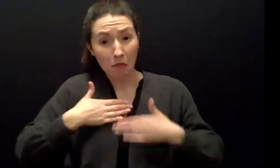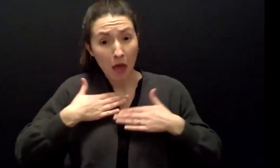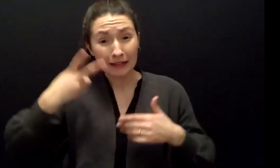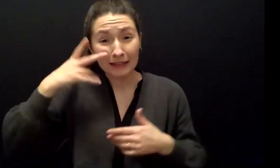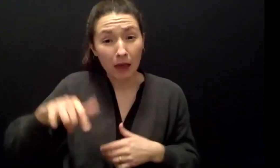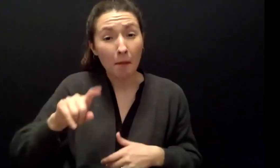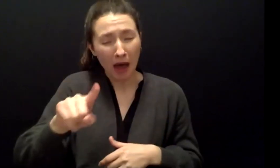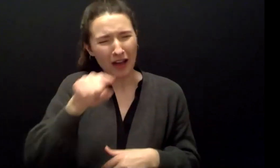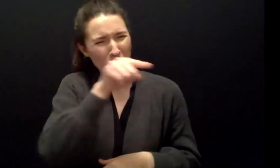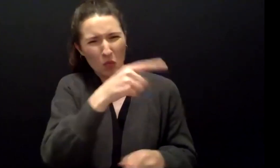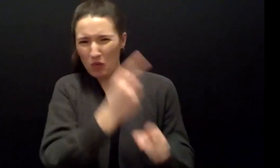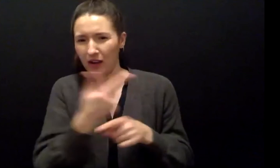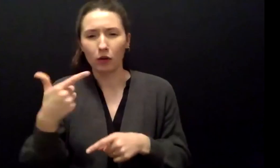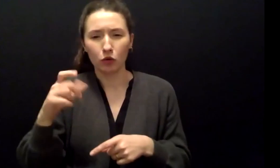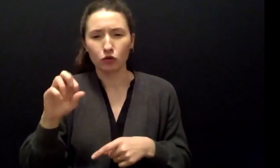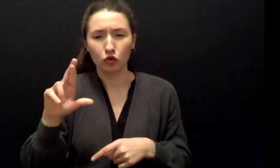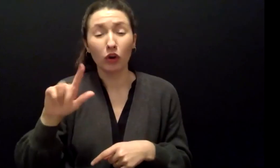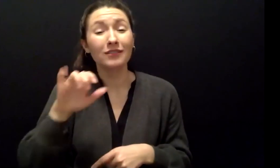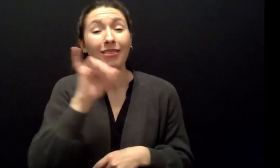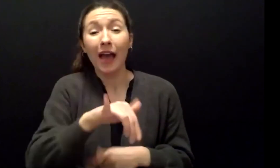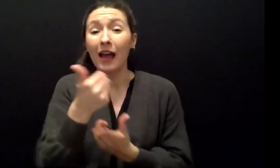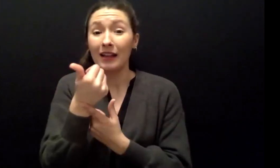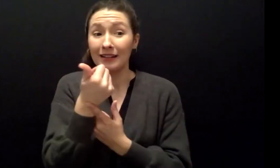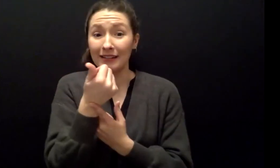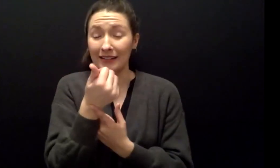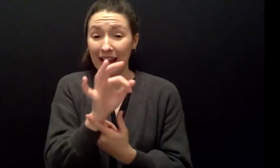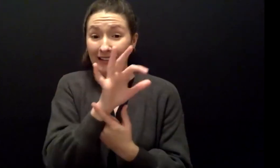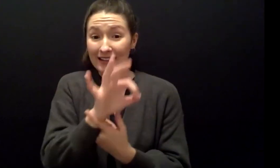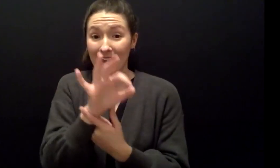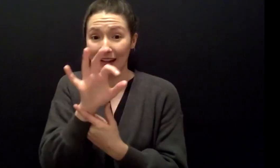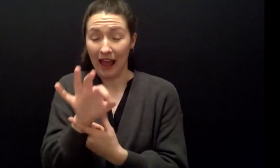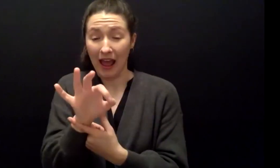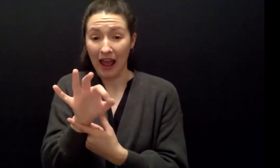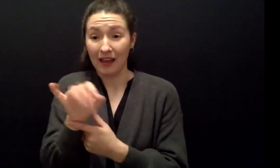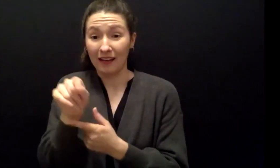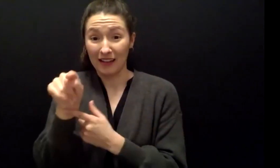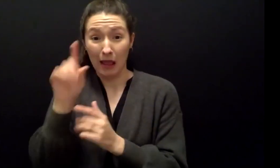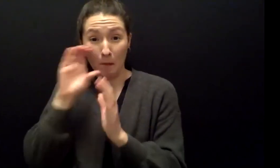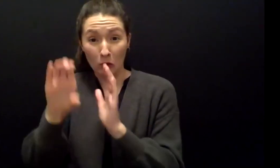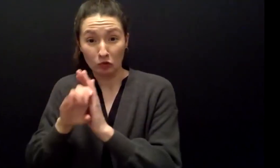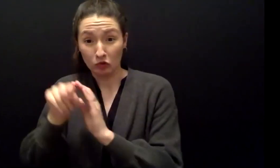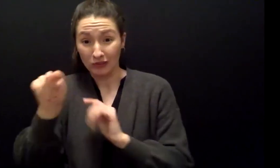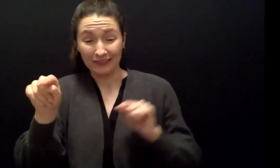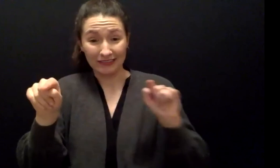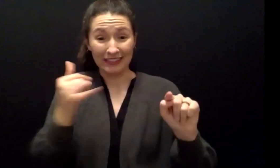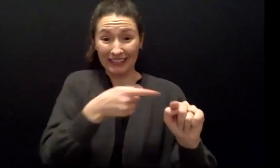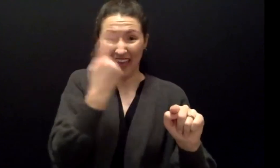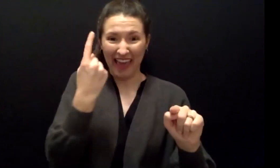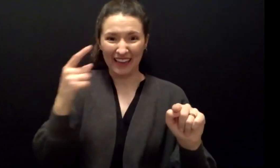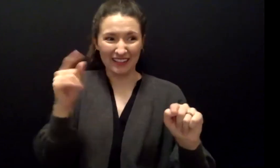I think also more careful, the work that was being done, there was also a level of connection to historical works of art as well in terms of the framing and the compositions and all the light and dark, there, I, there was more care with it as being art because I would say that the majority but none of the artists who were in that exhibition, the White artists, saw a lynching. So a lot of that was coming from the photographs that were available, the texts that were written about them, et cetera, whereas now, the eye of your camera, your phone, the eye of your phone neutralizes in many ways, who's holding the button down to take that video. That we are in a very different place in terms of being willing